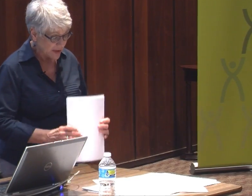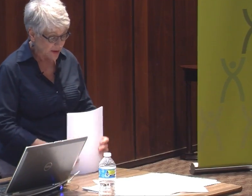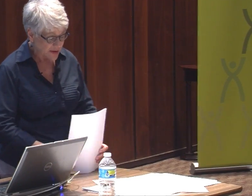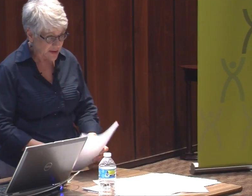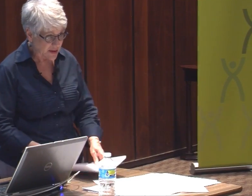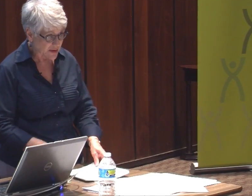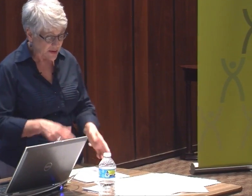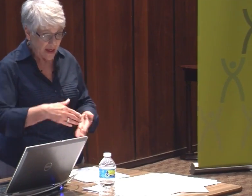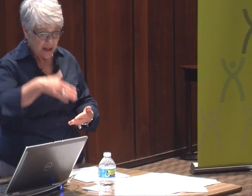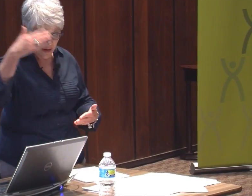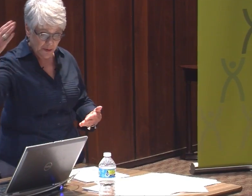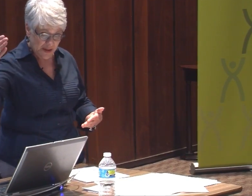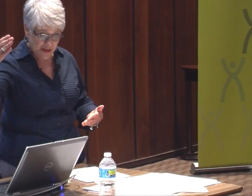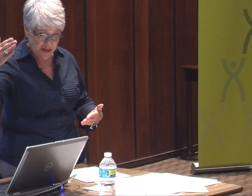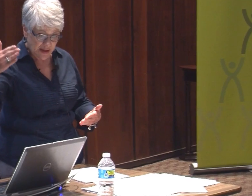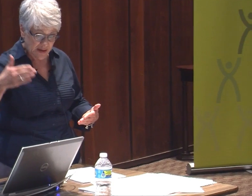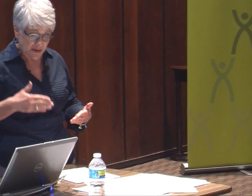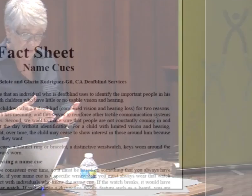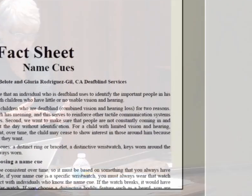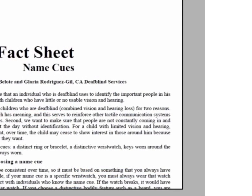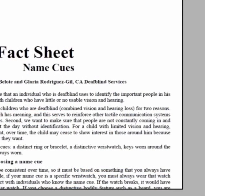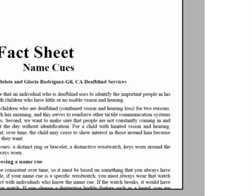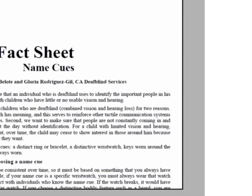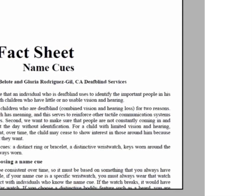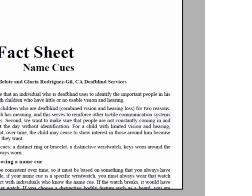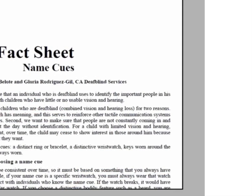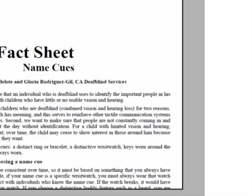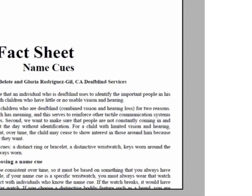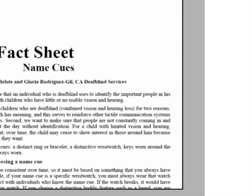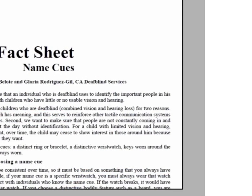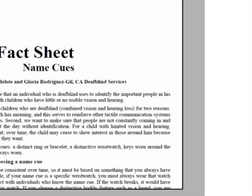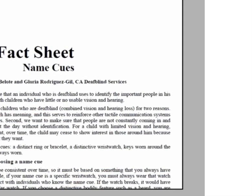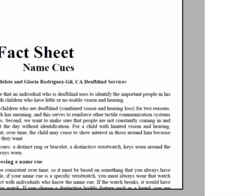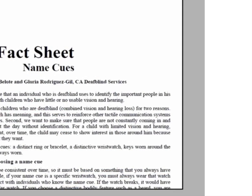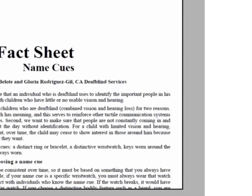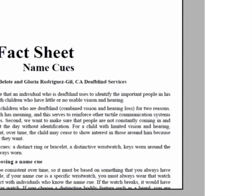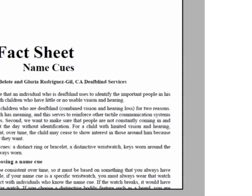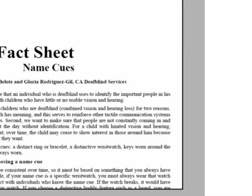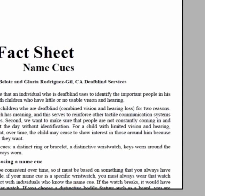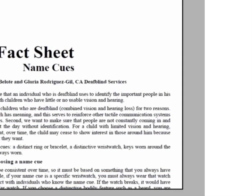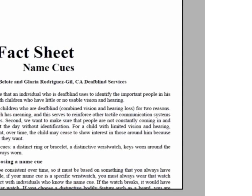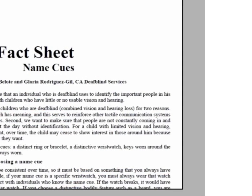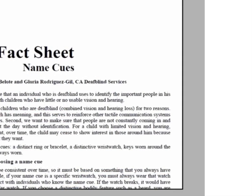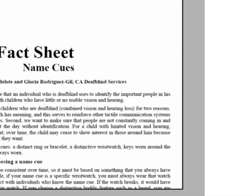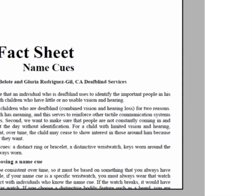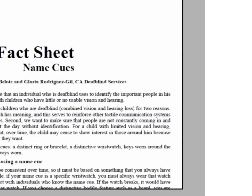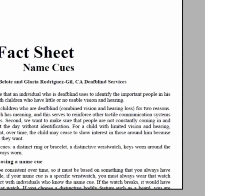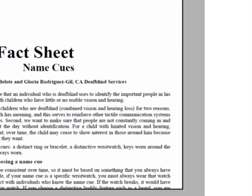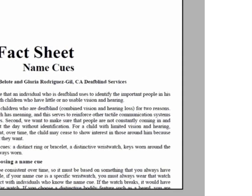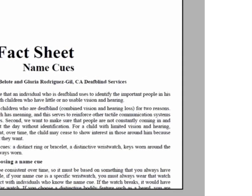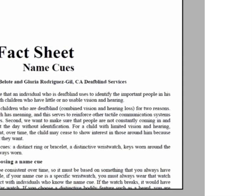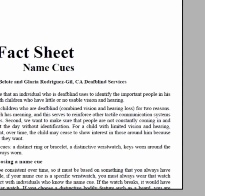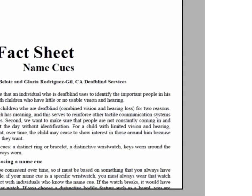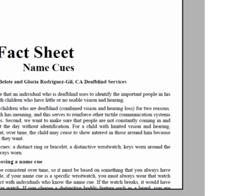build on the skills, increase the skills. Okay, name cues are how you identify Yourself.